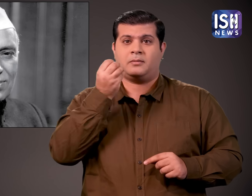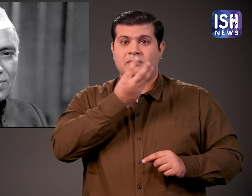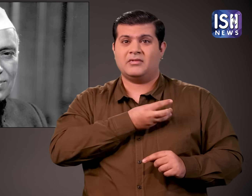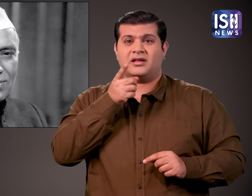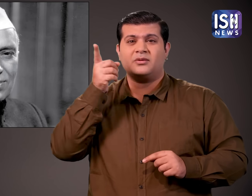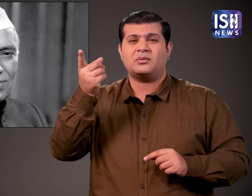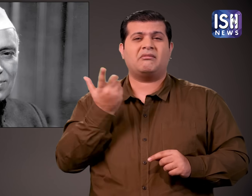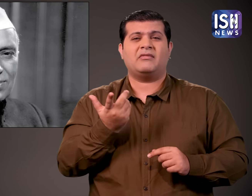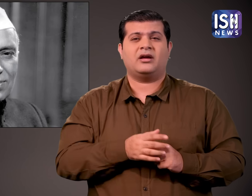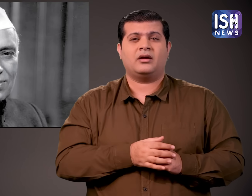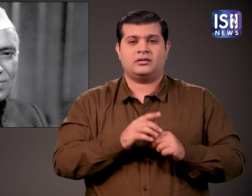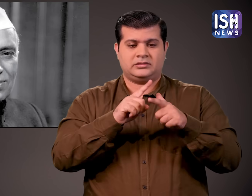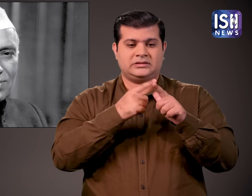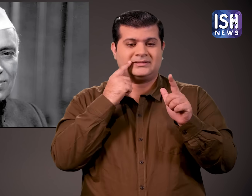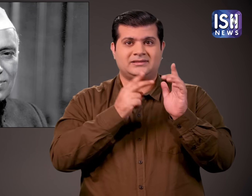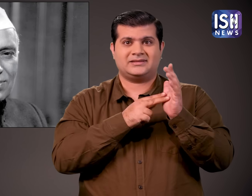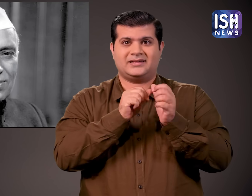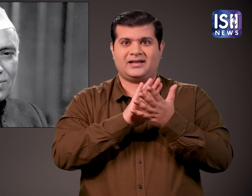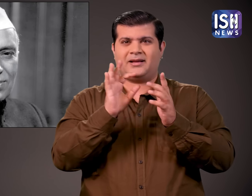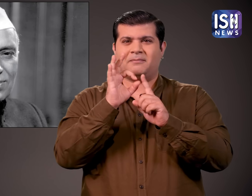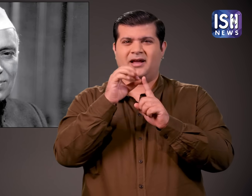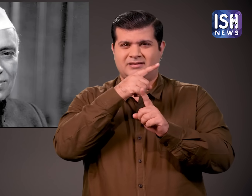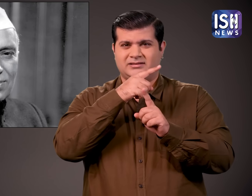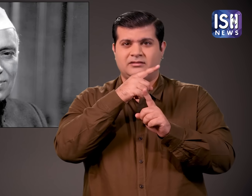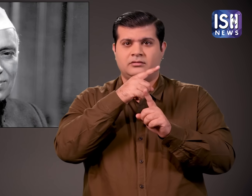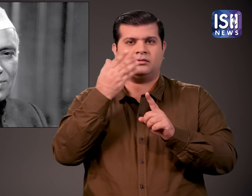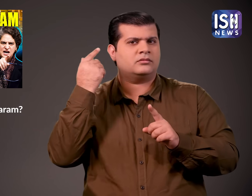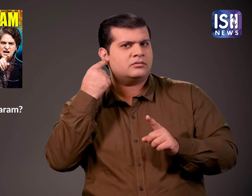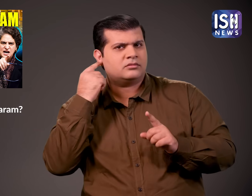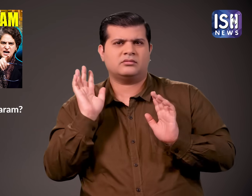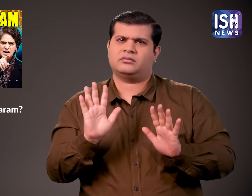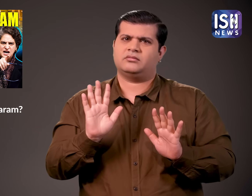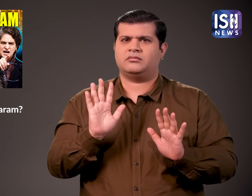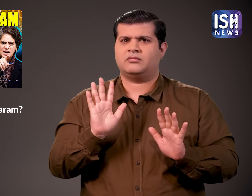of listening to Muhammad Ali Jinnah.